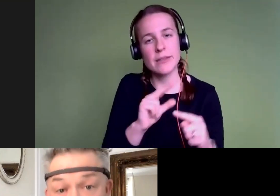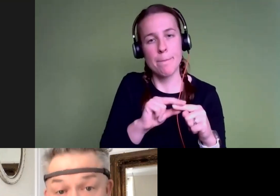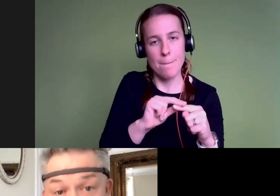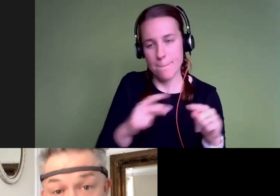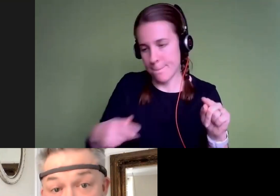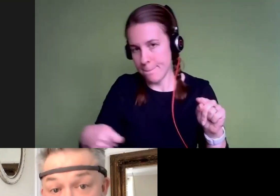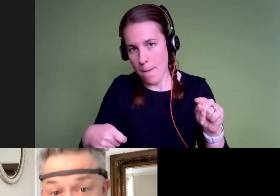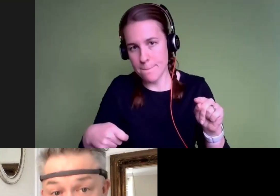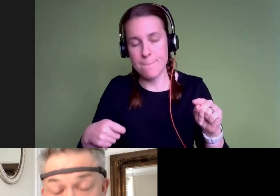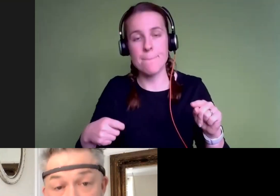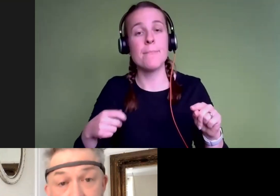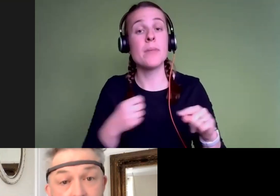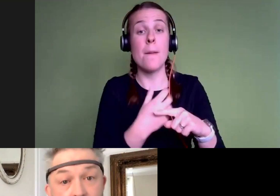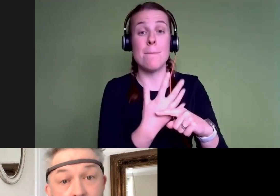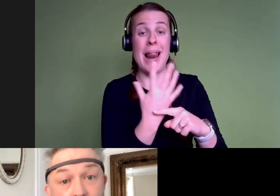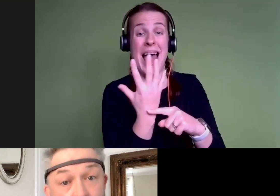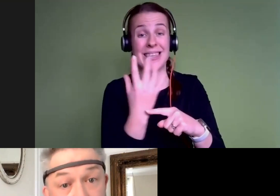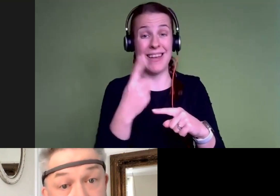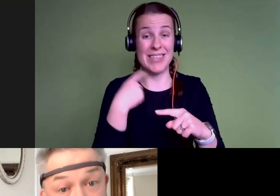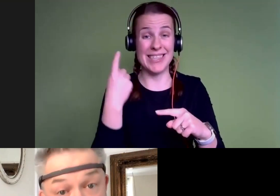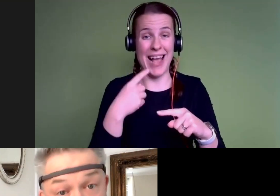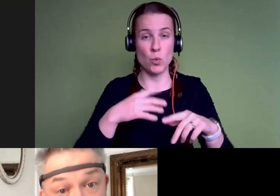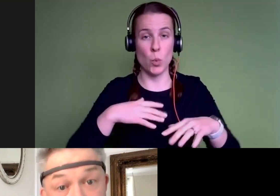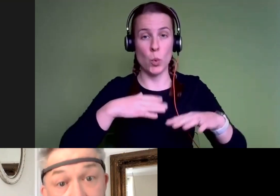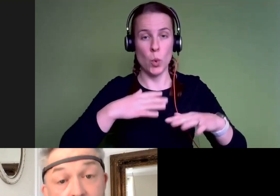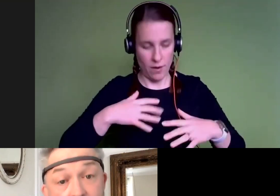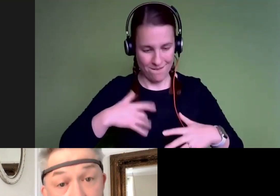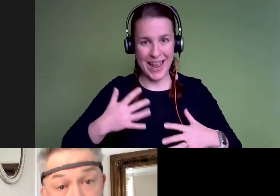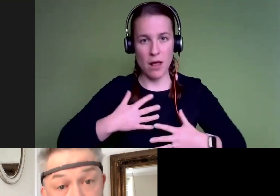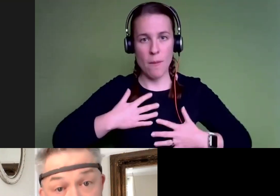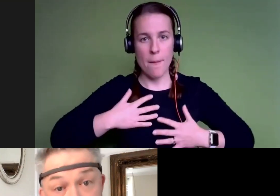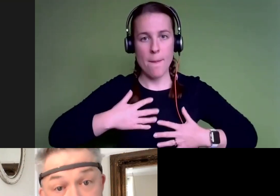something that Batman would wear on a night out! You can plug this into